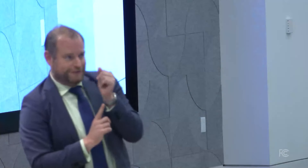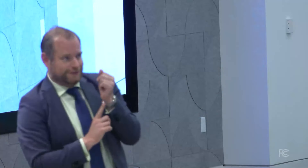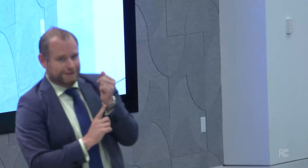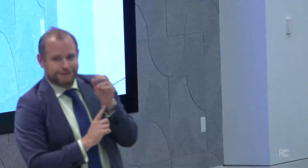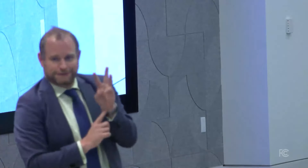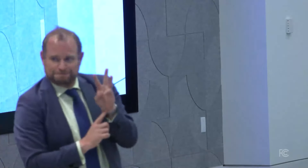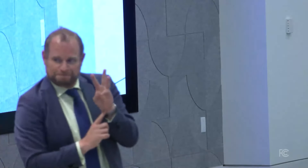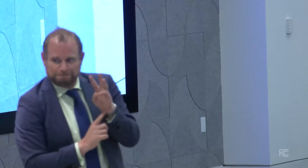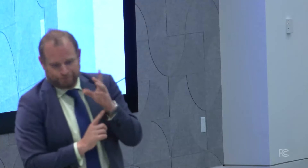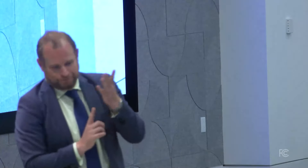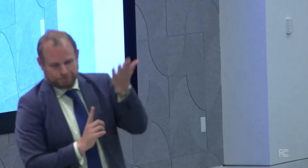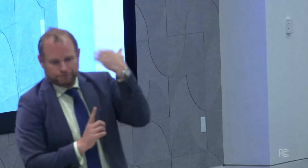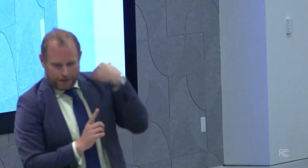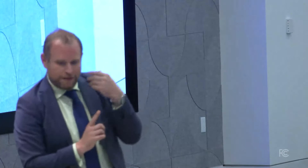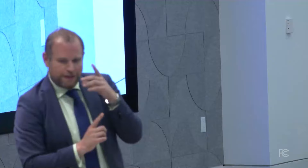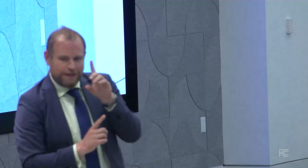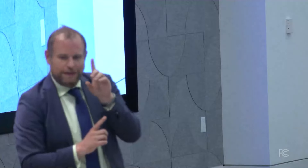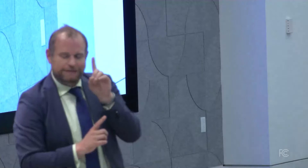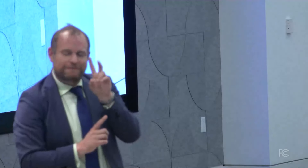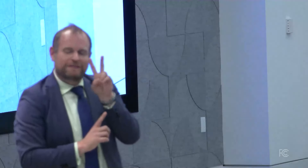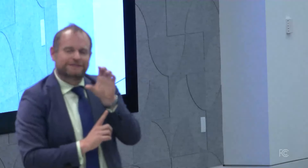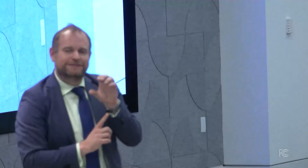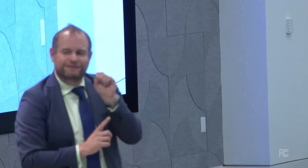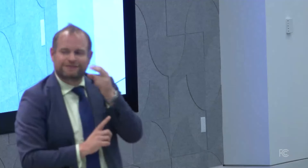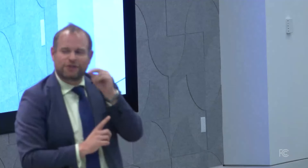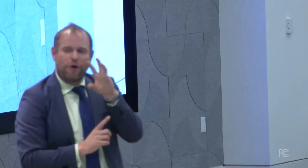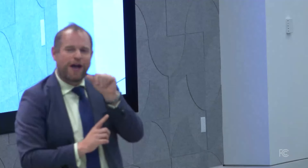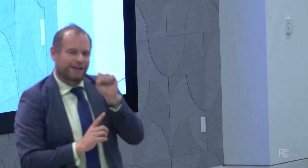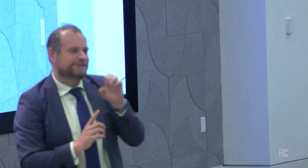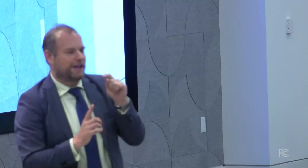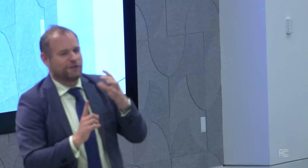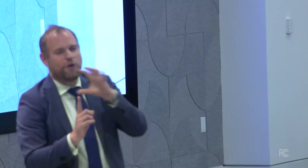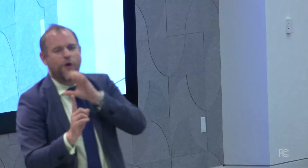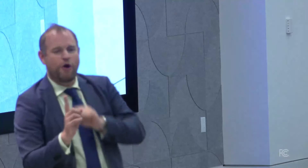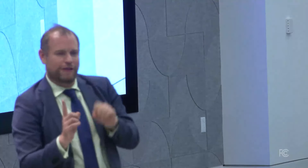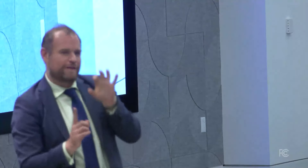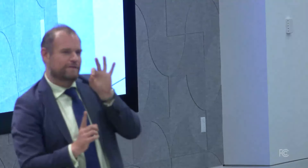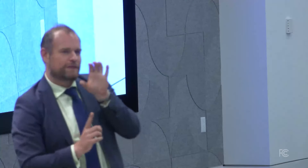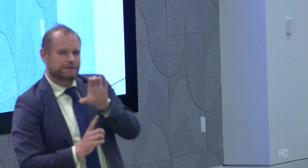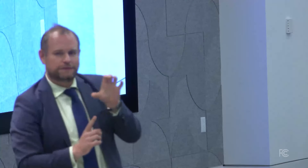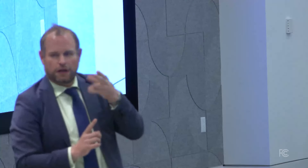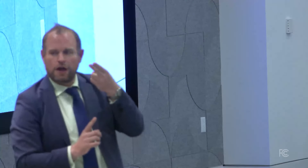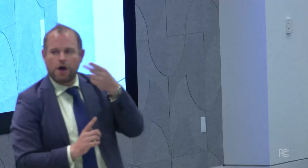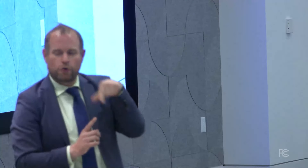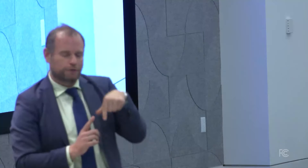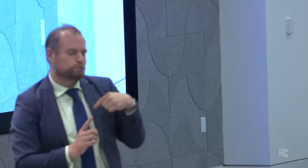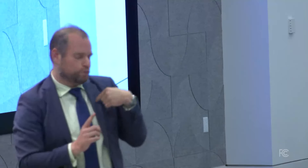THANK YOU. AND THEN ROBERT? SO